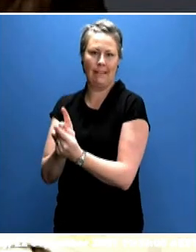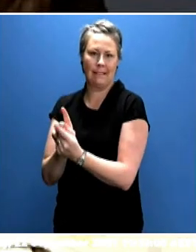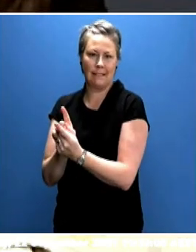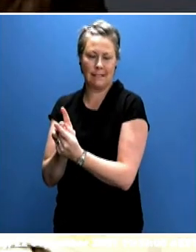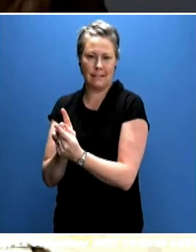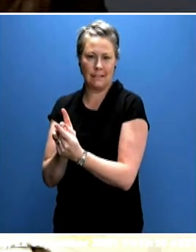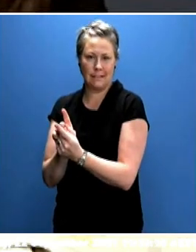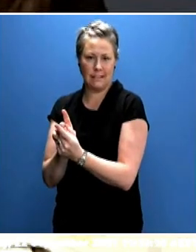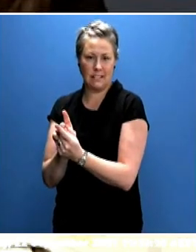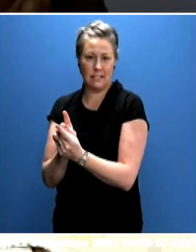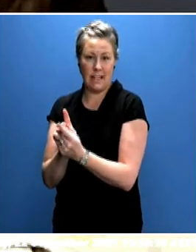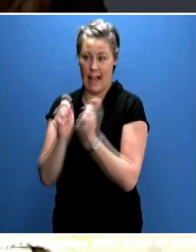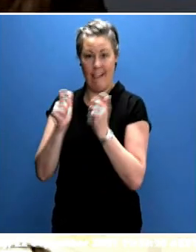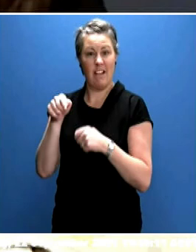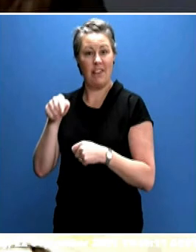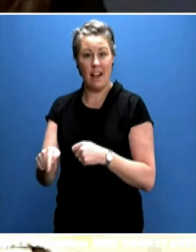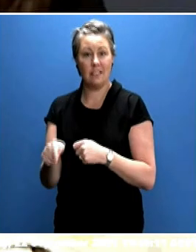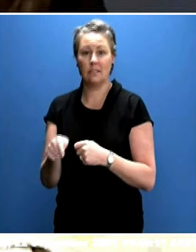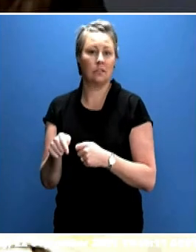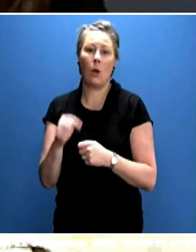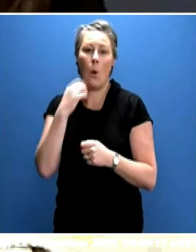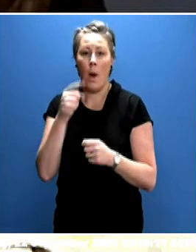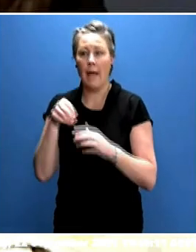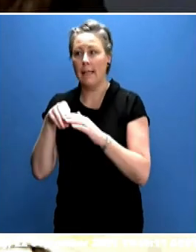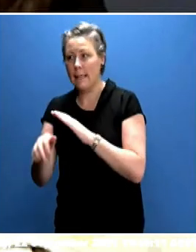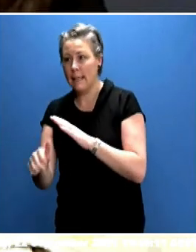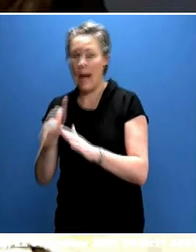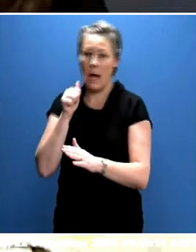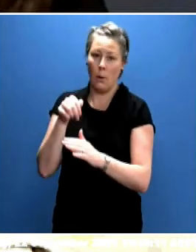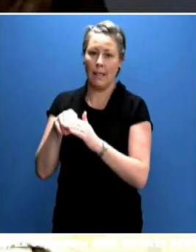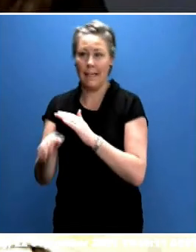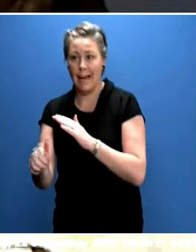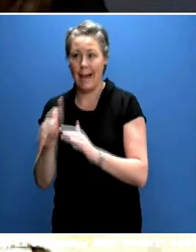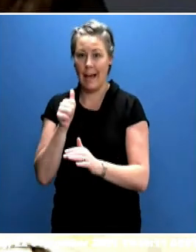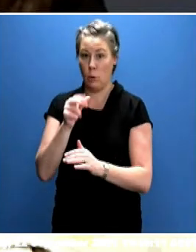Since then, he has cycled in and out of juvenile detention and adult jail